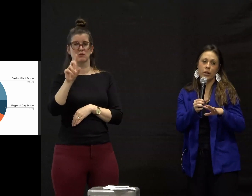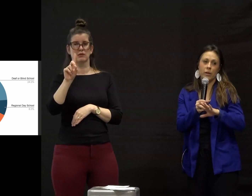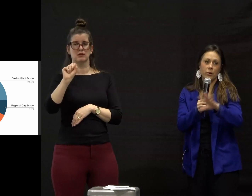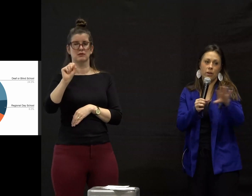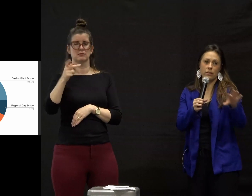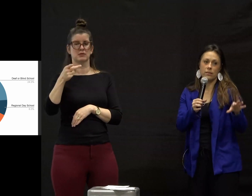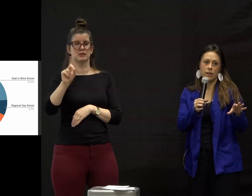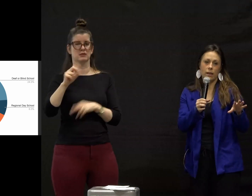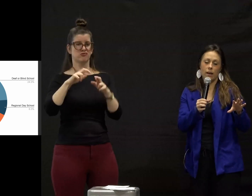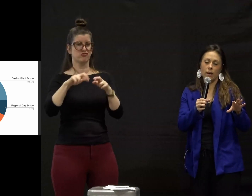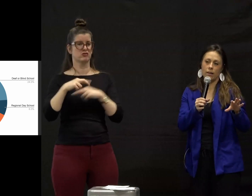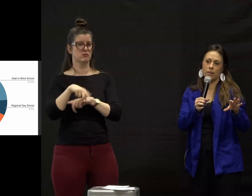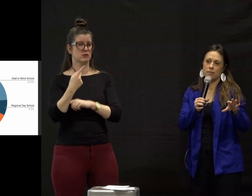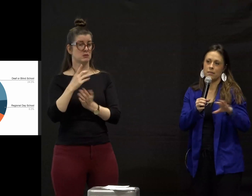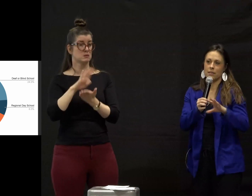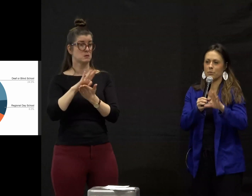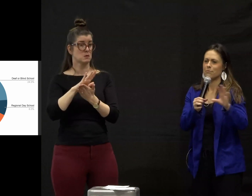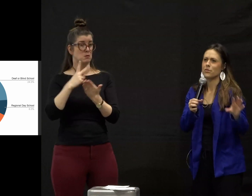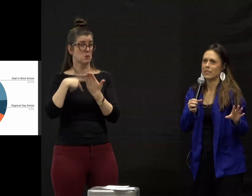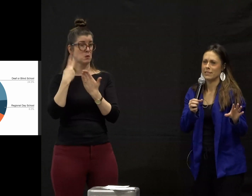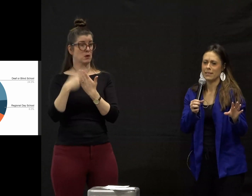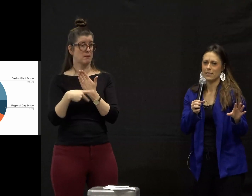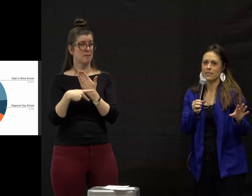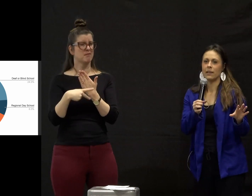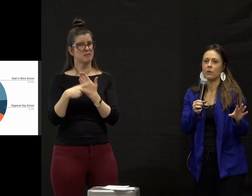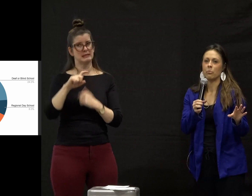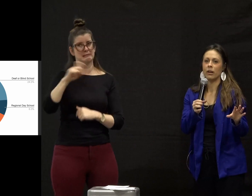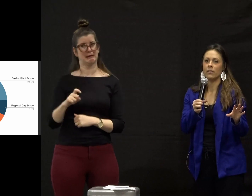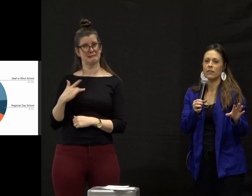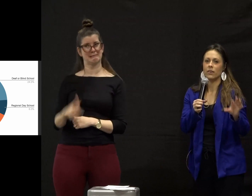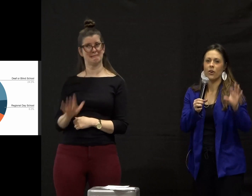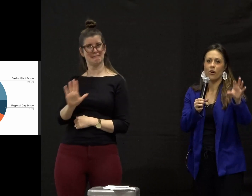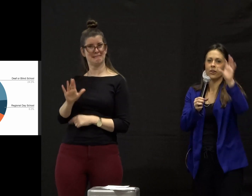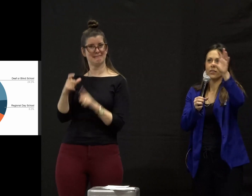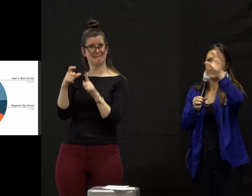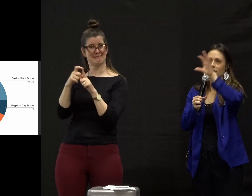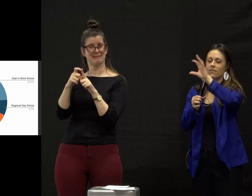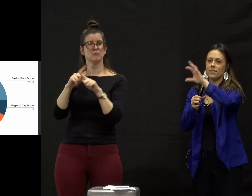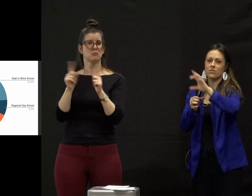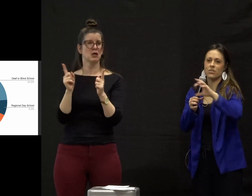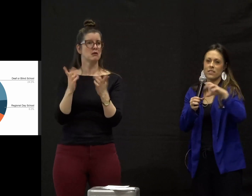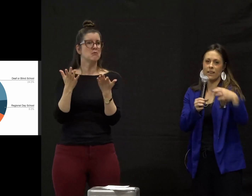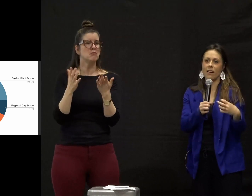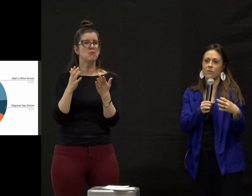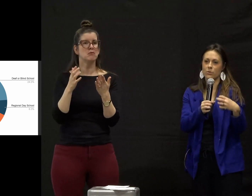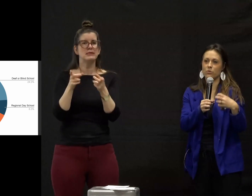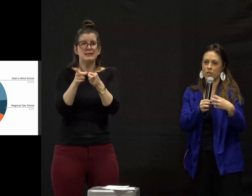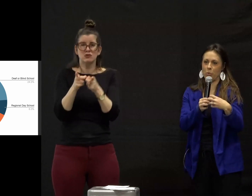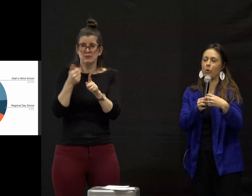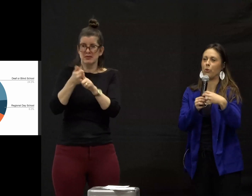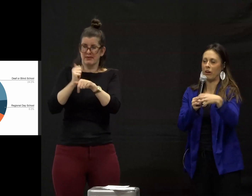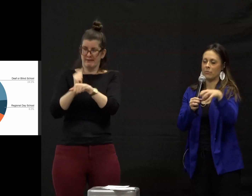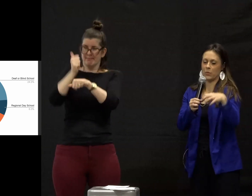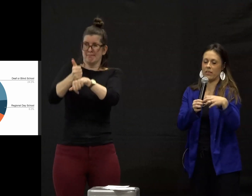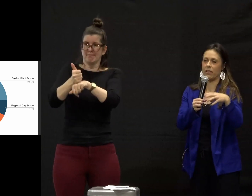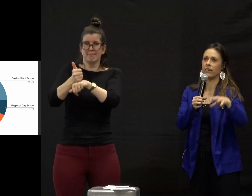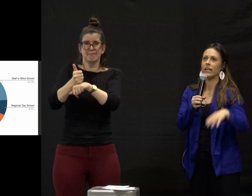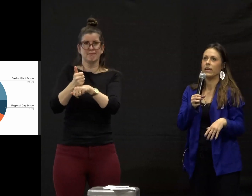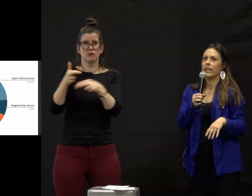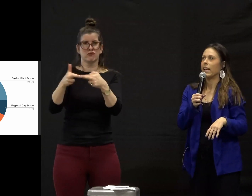I know that's, you know, certainly a Texas thing, but there are districts that have those regional programs within.